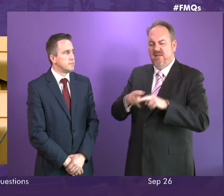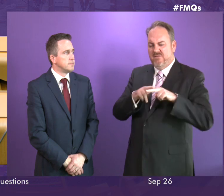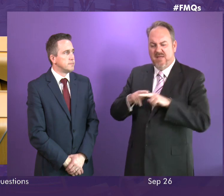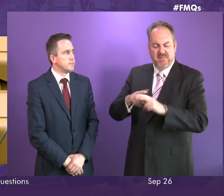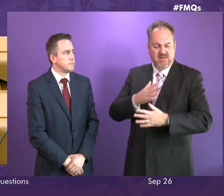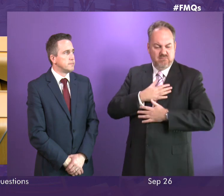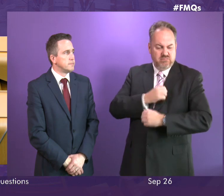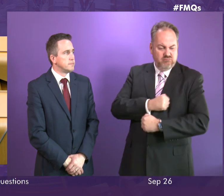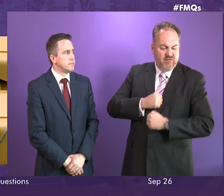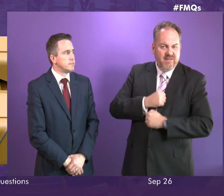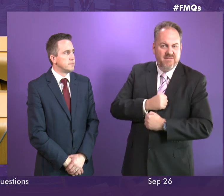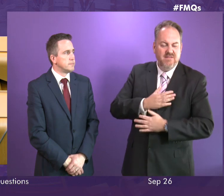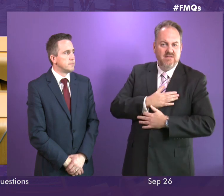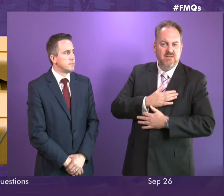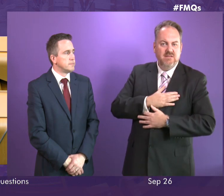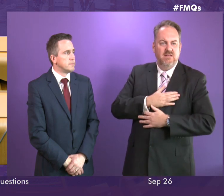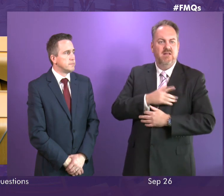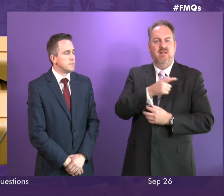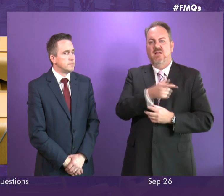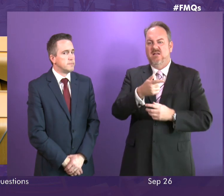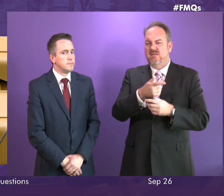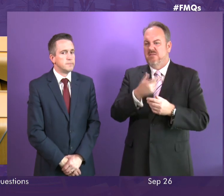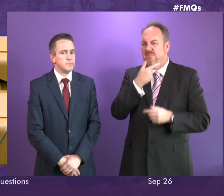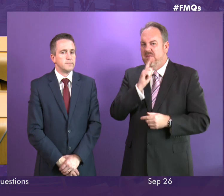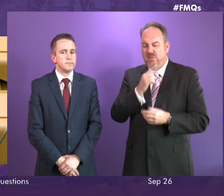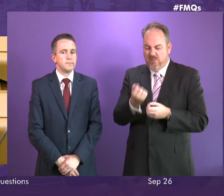that identifying and prosecuting those who mass produce such illicit benzodiazepines